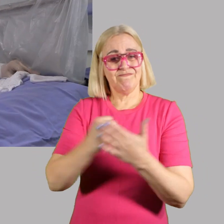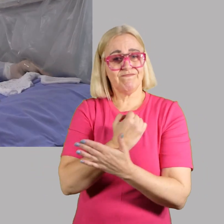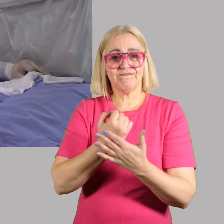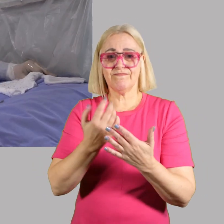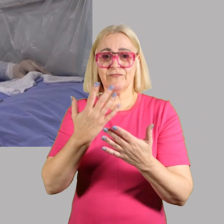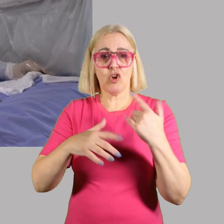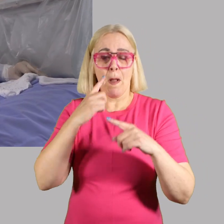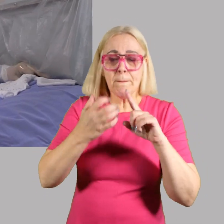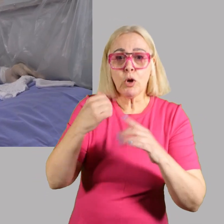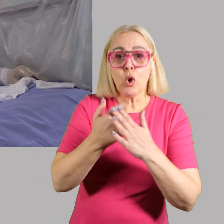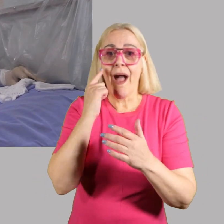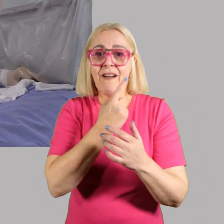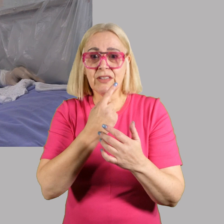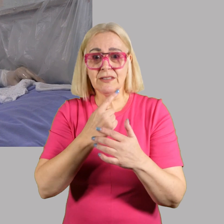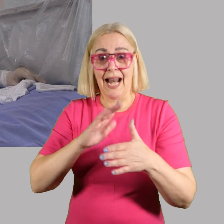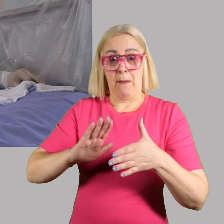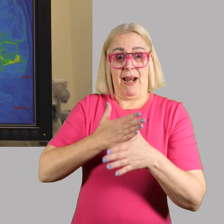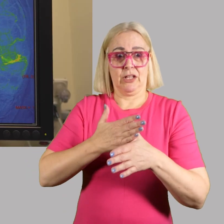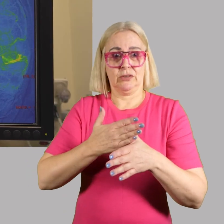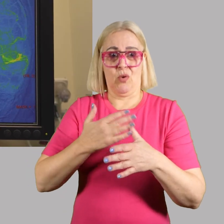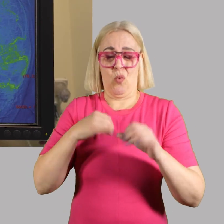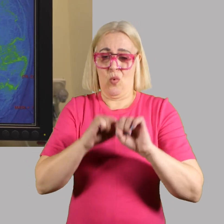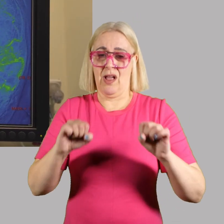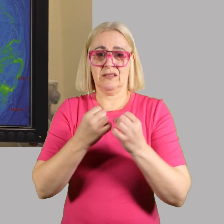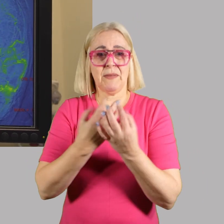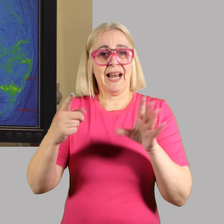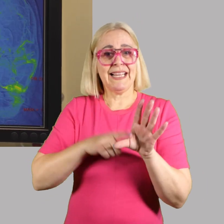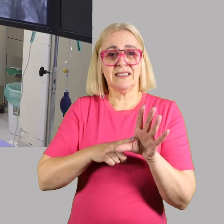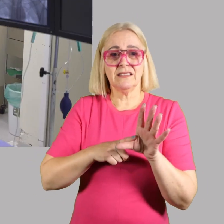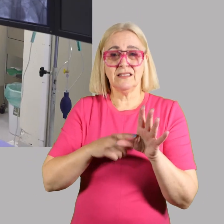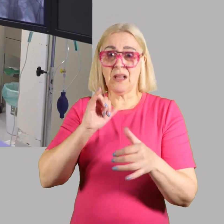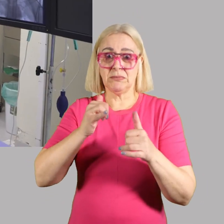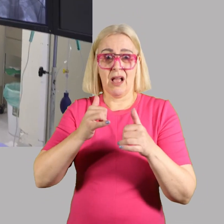but unfortunately, from the discovery of new evidence to the implementation,